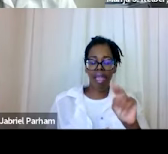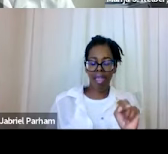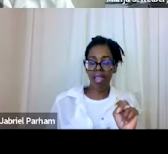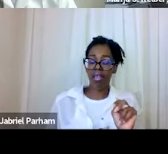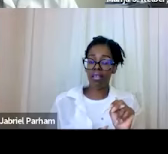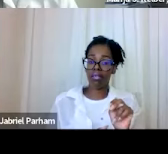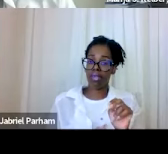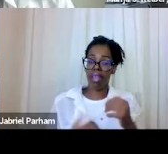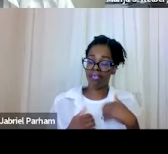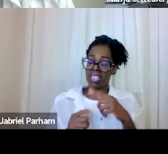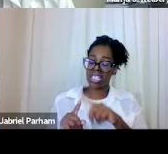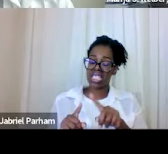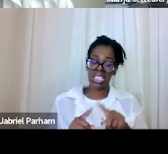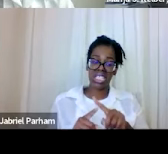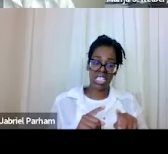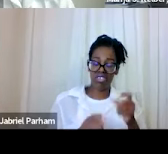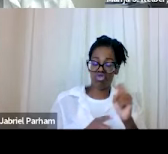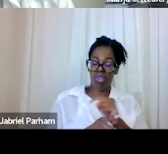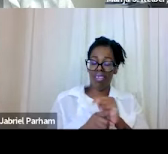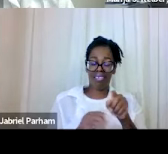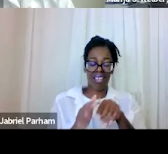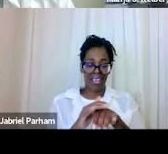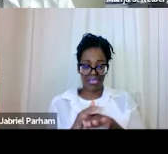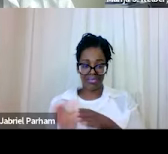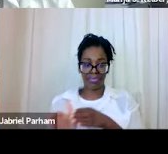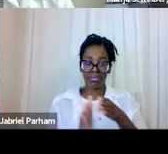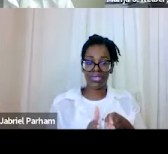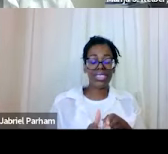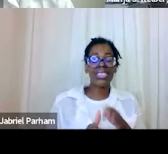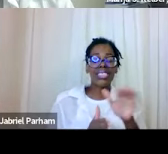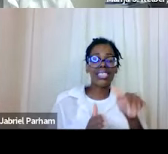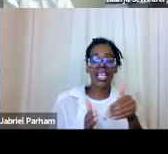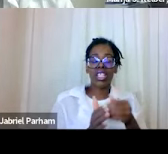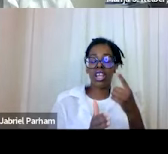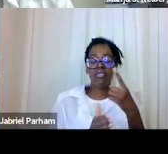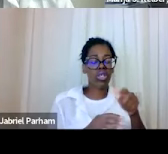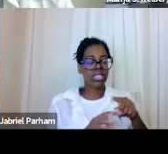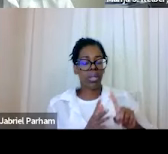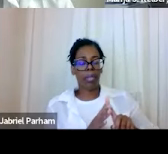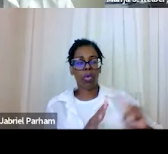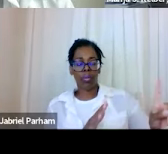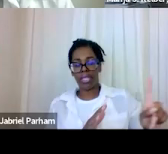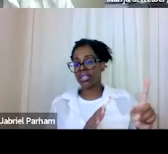that you can access. The Center for Deployment Psychology is another excellent resource. They have a series of modules